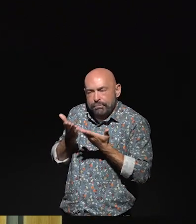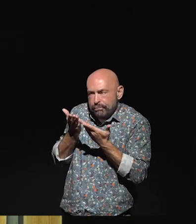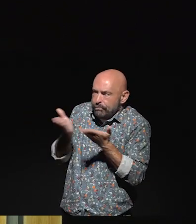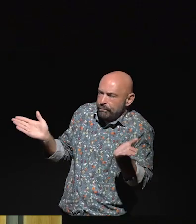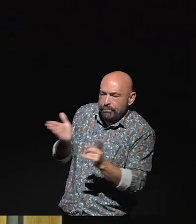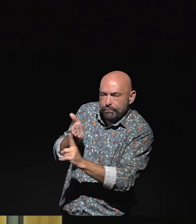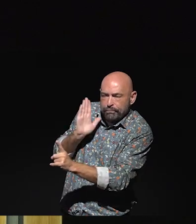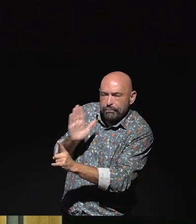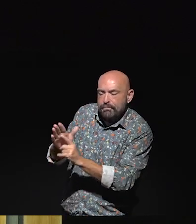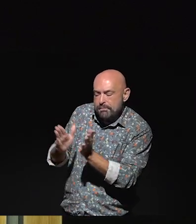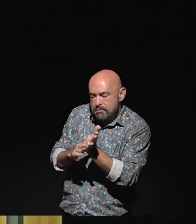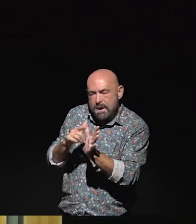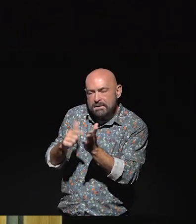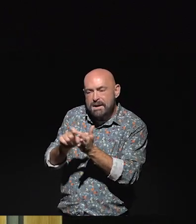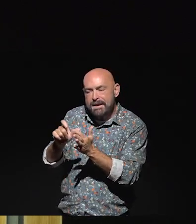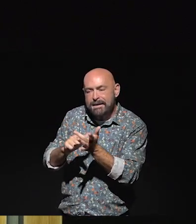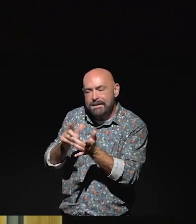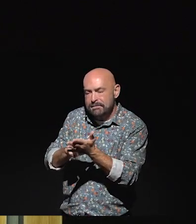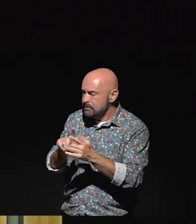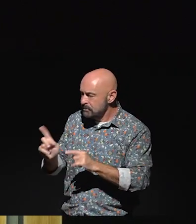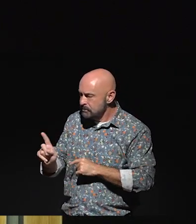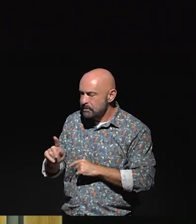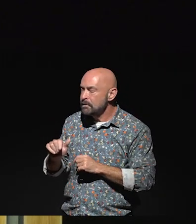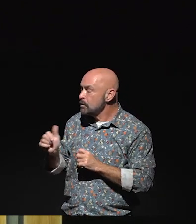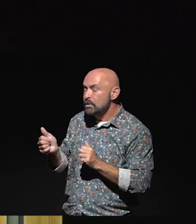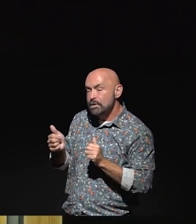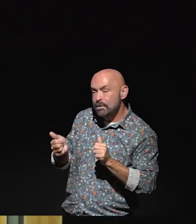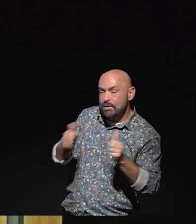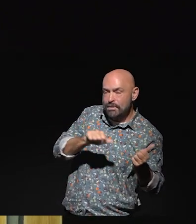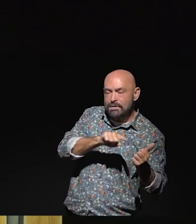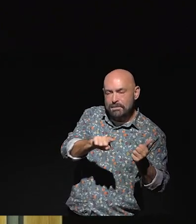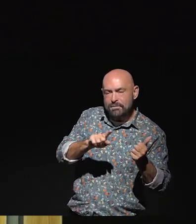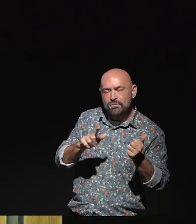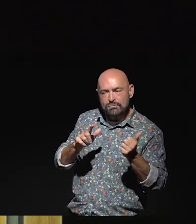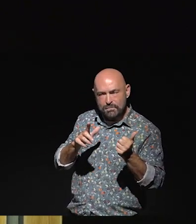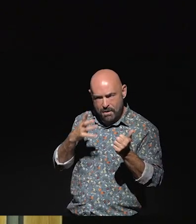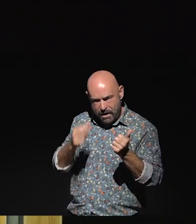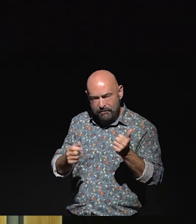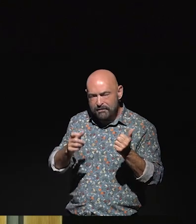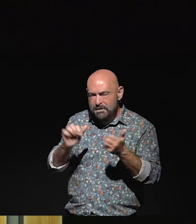which would not have been proper to her position. So she too receives a very highly polished